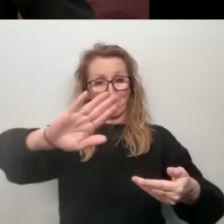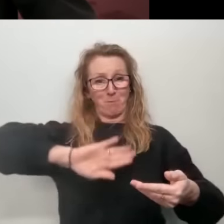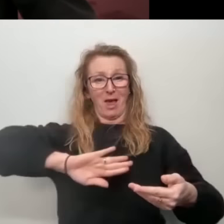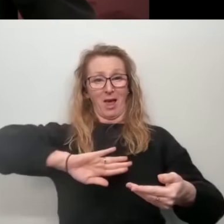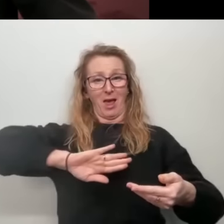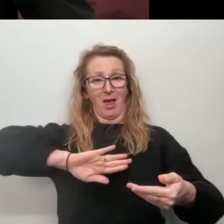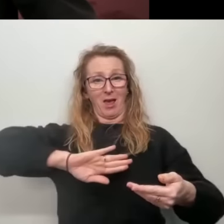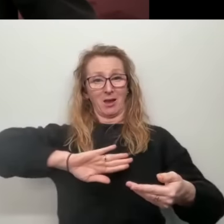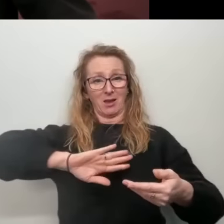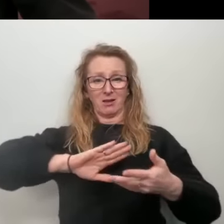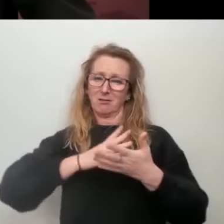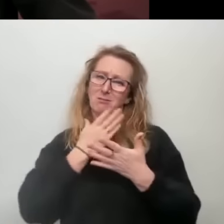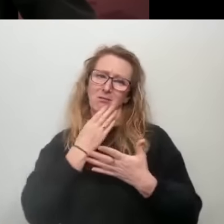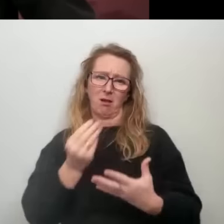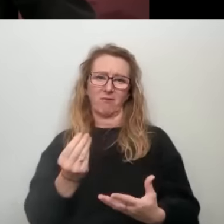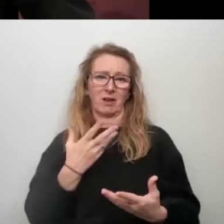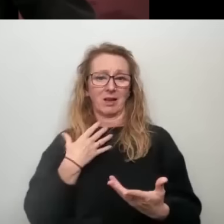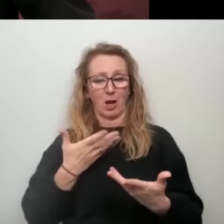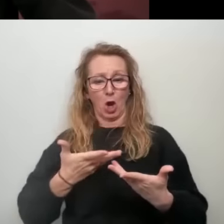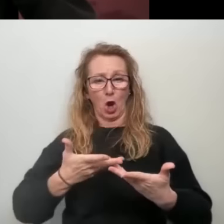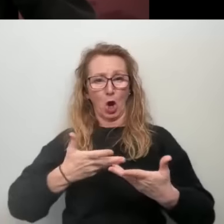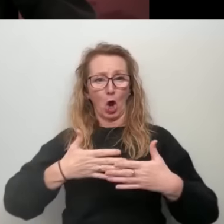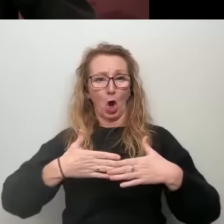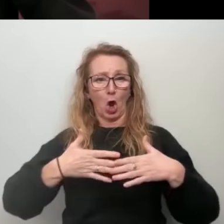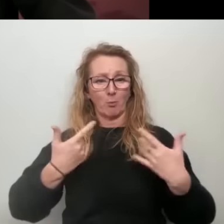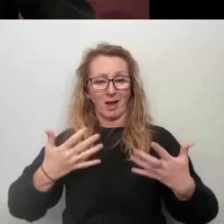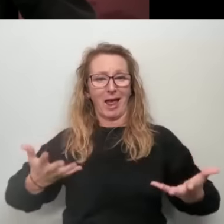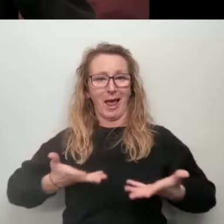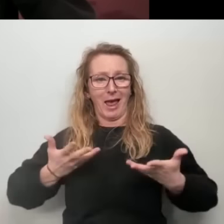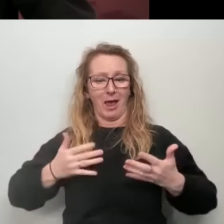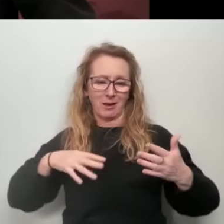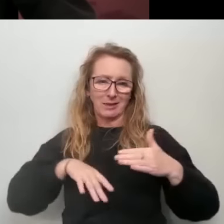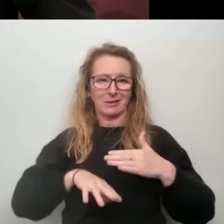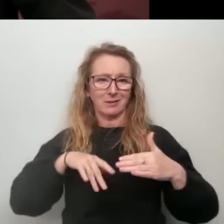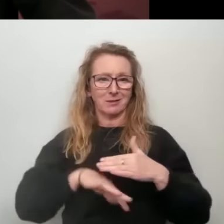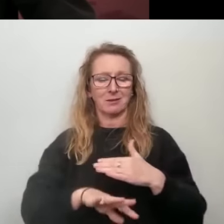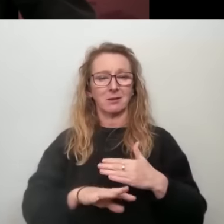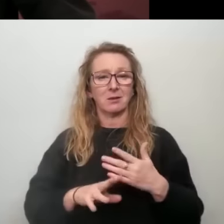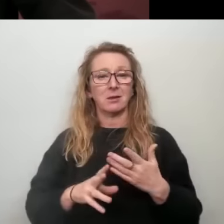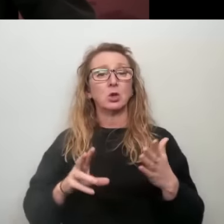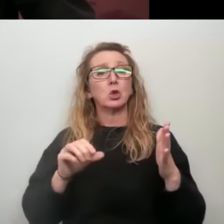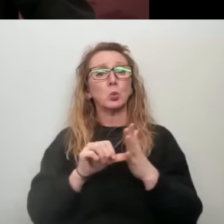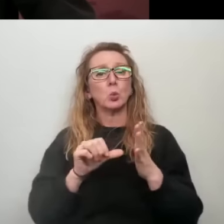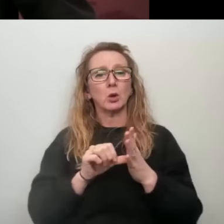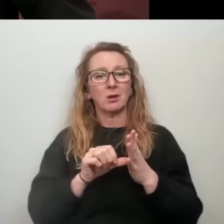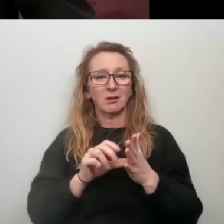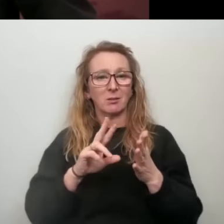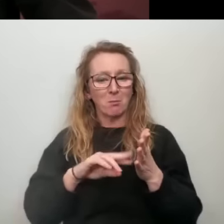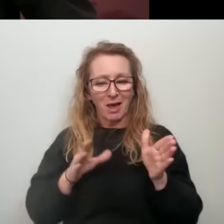very lumpy because that was open to the air. So these wooden patterns, you know, they were made outta wood.